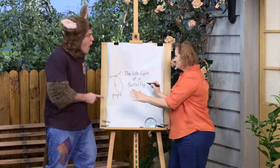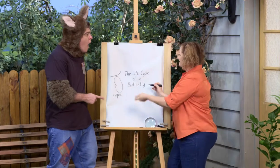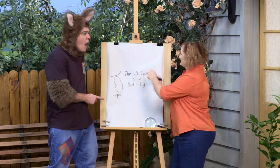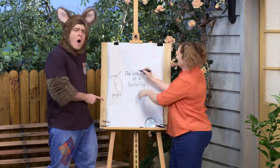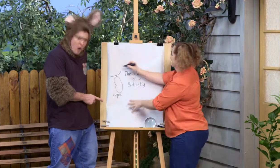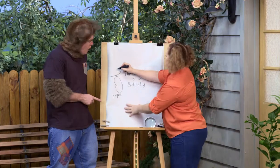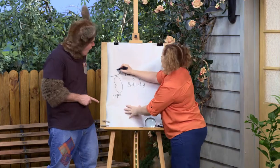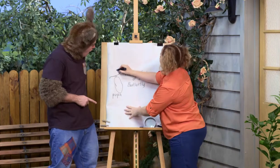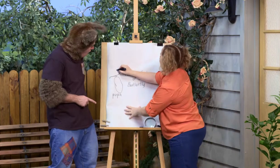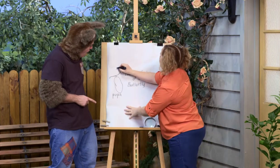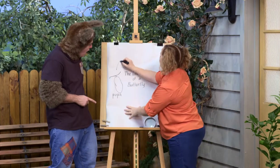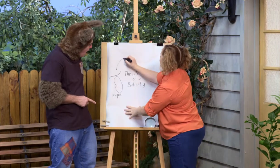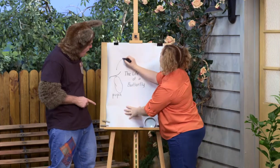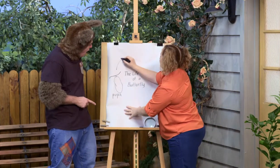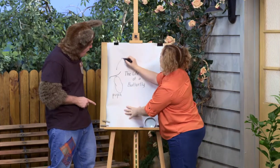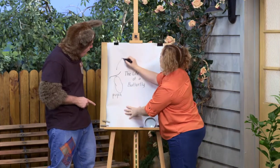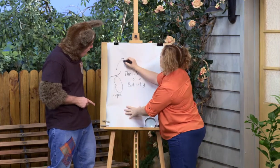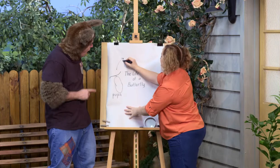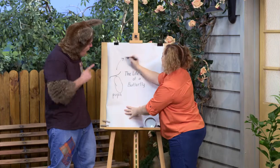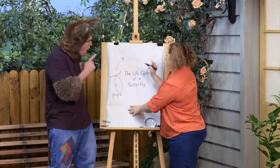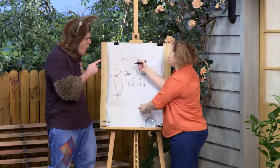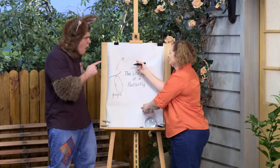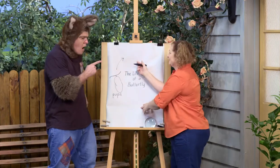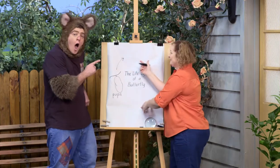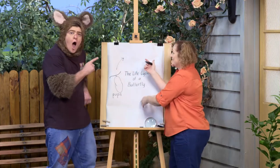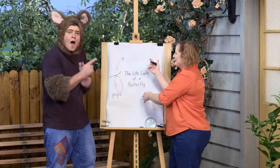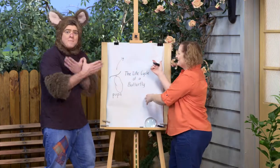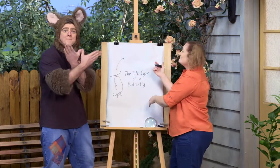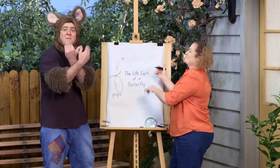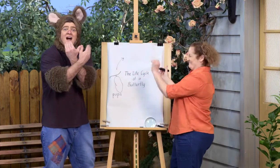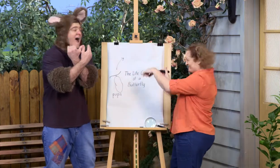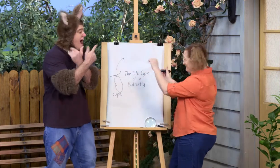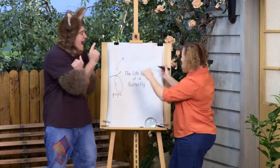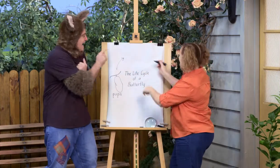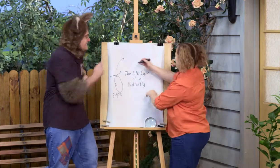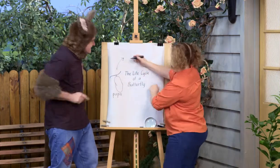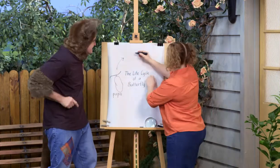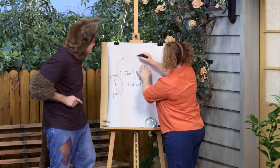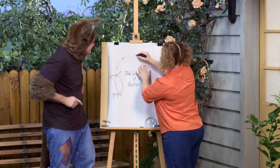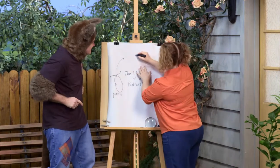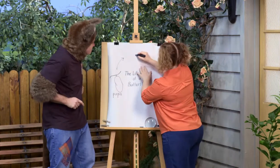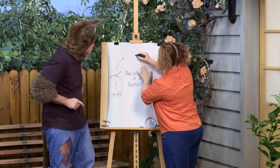Oh! Then once it's finished with that... Butterfly! Yes.